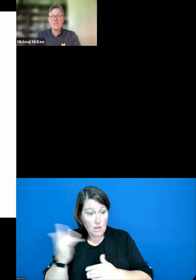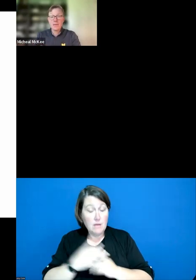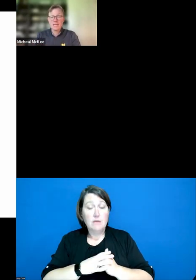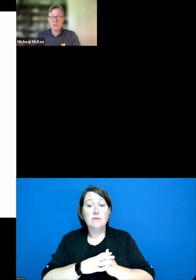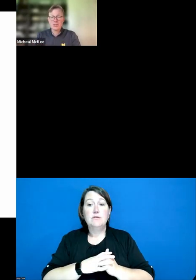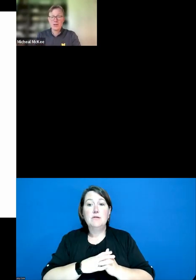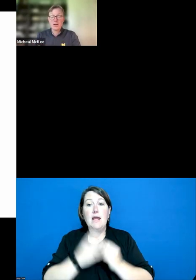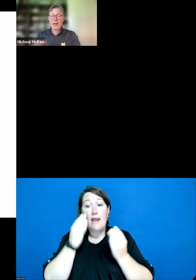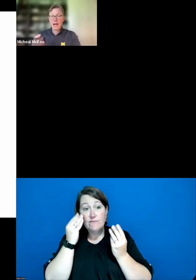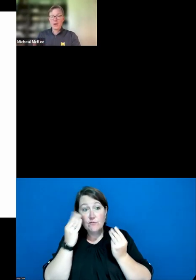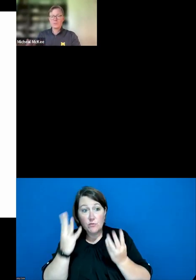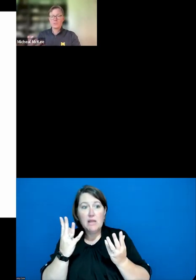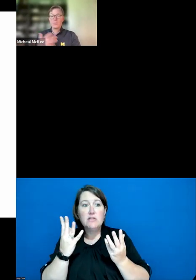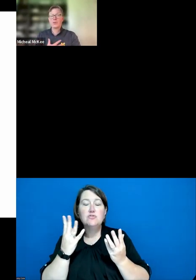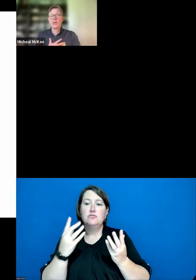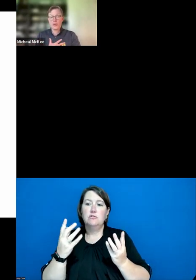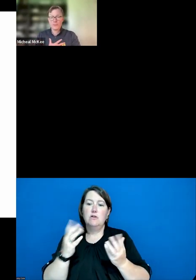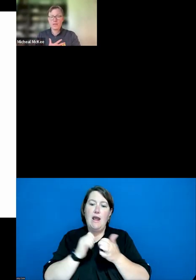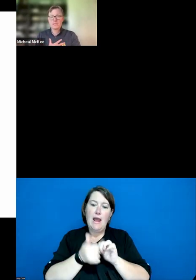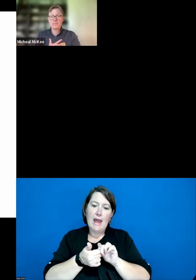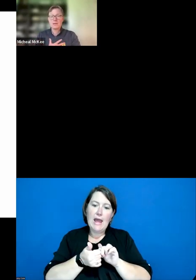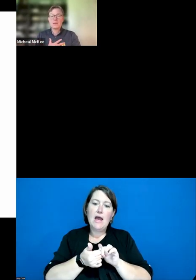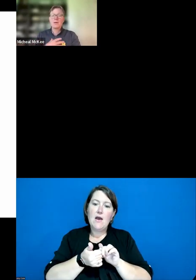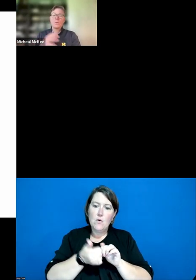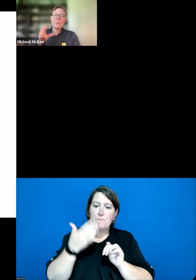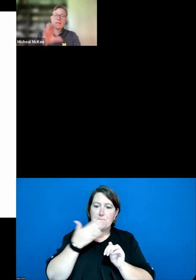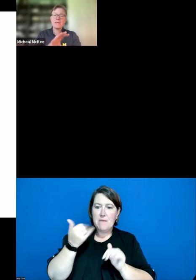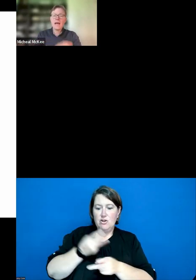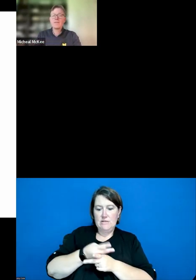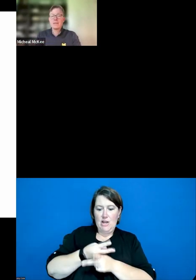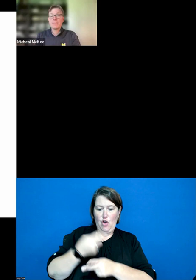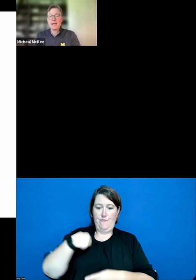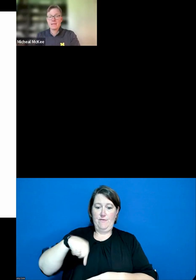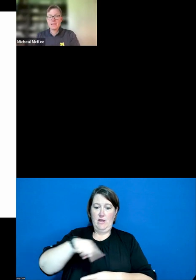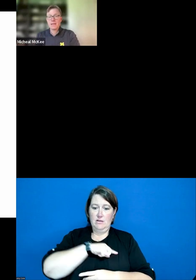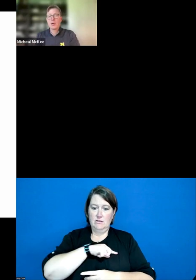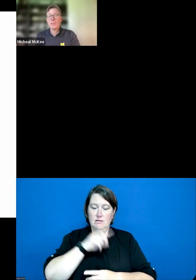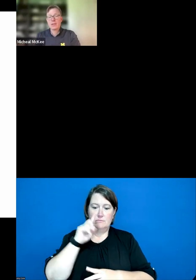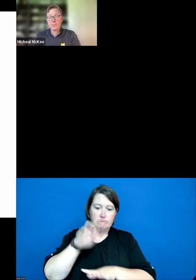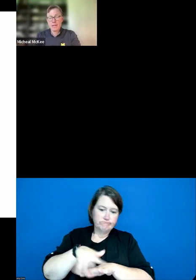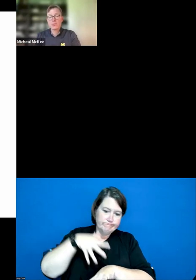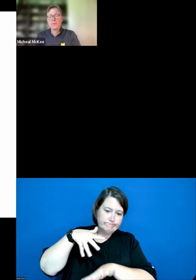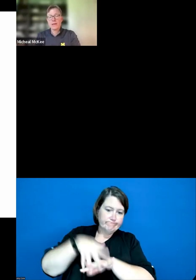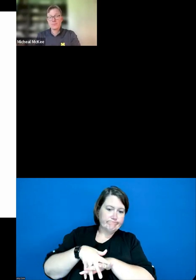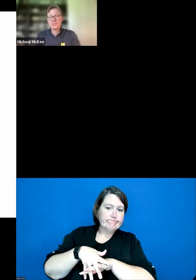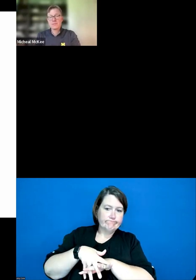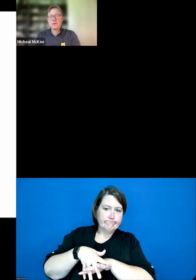information on how to better care for us, we need to have it embedded in our medical records.